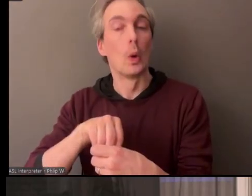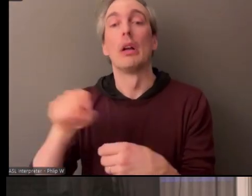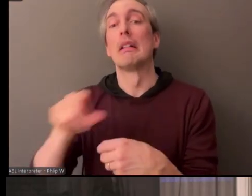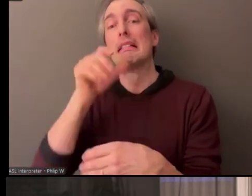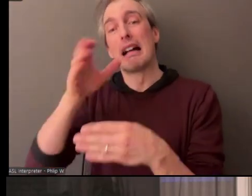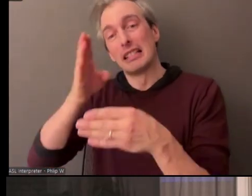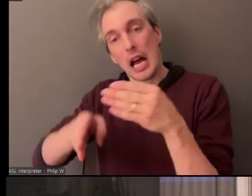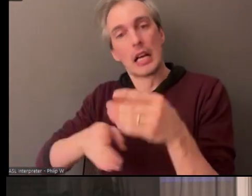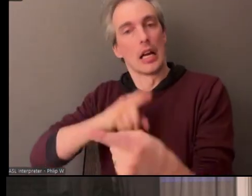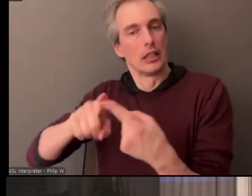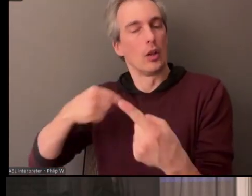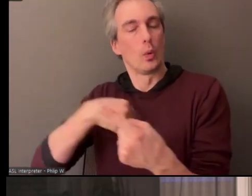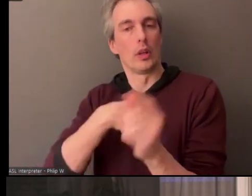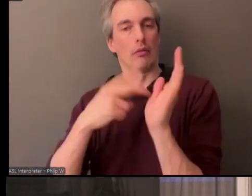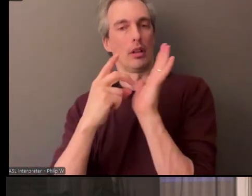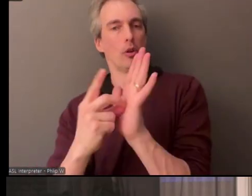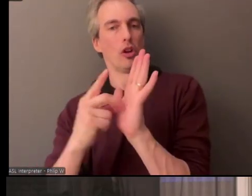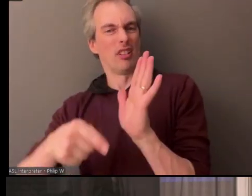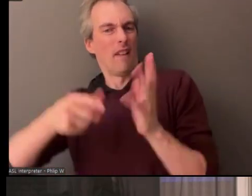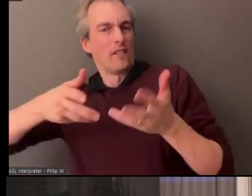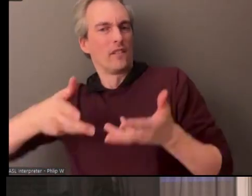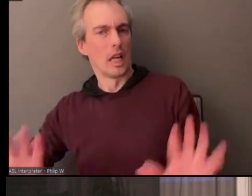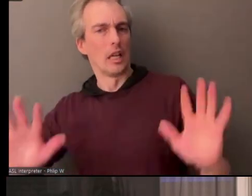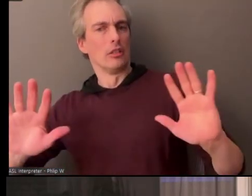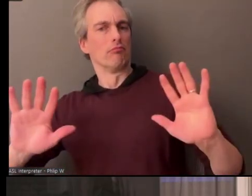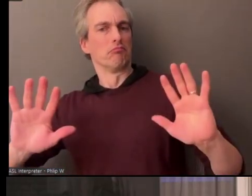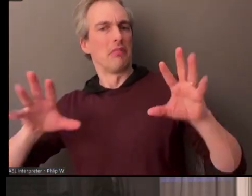Teams can agree to that. That's a really powerful tool.